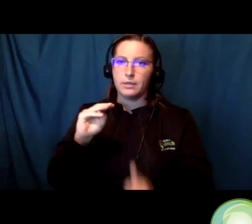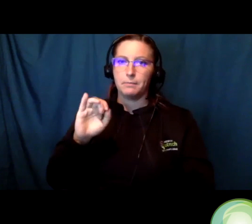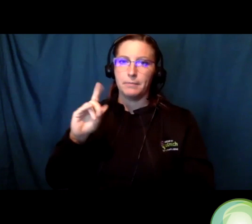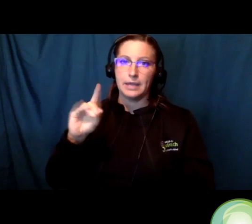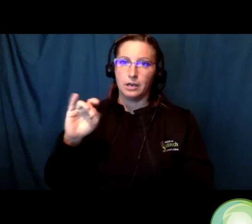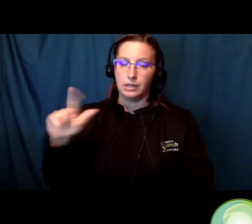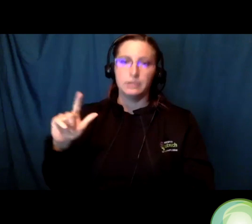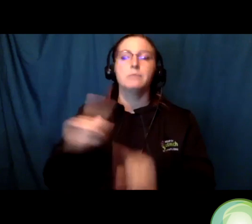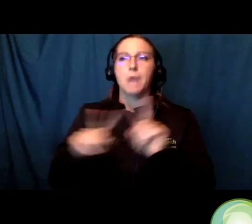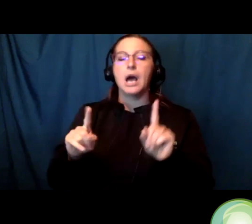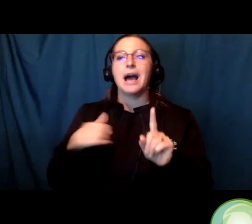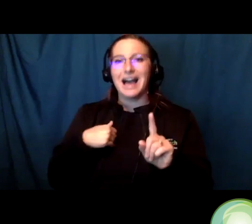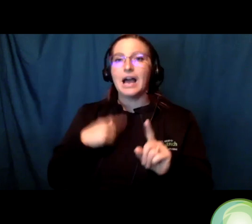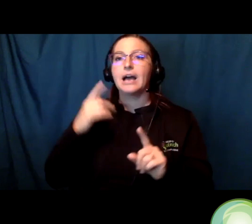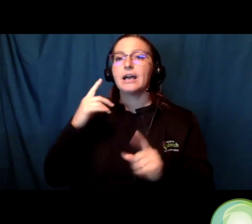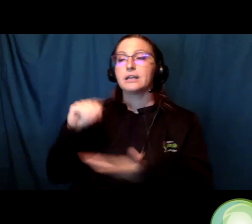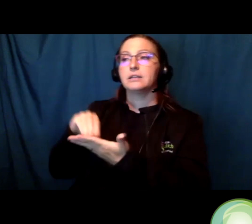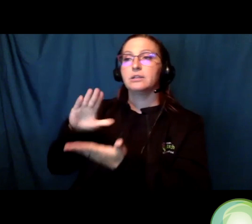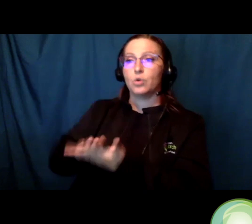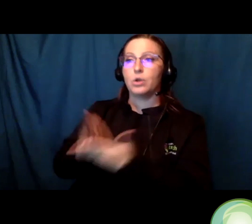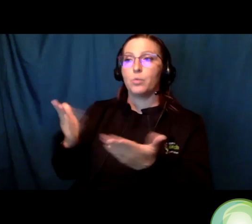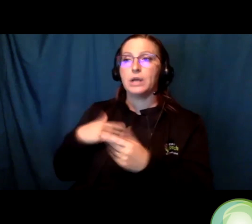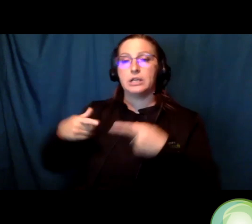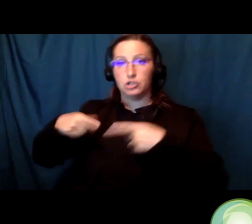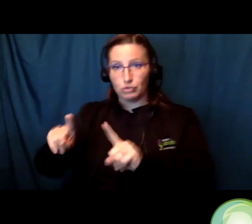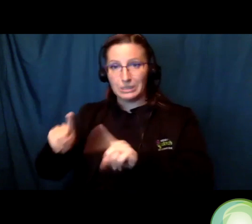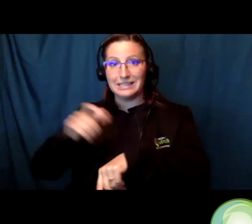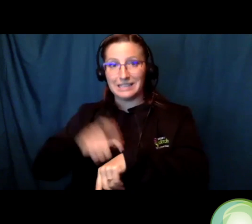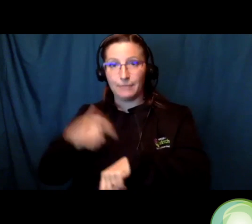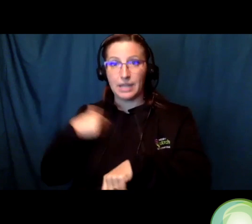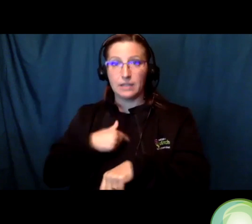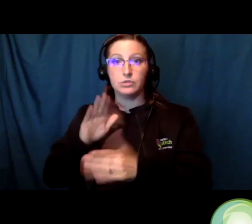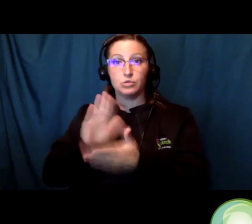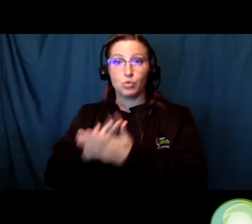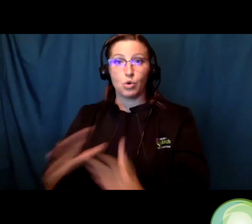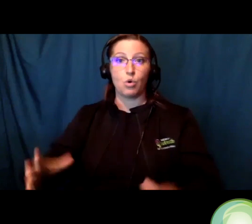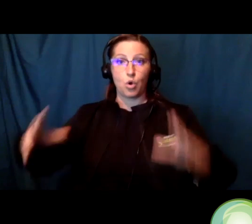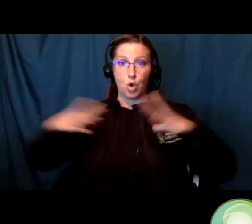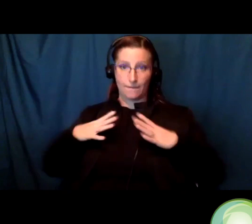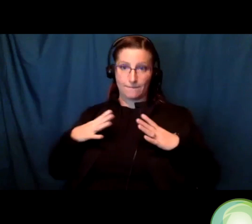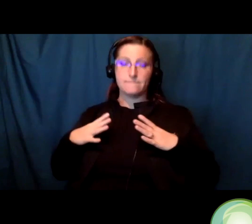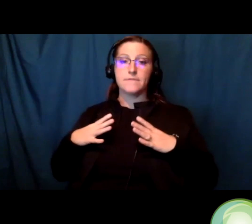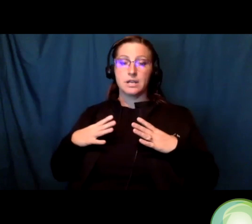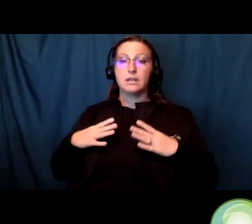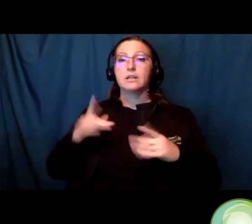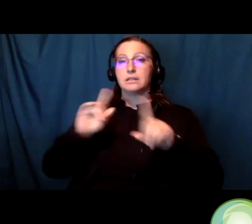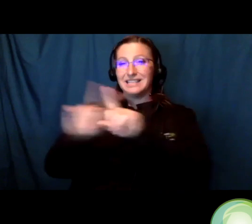but I did note that during the time that we were off of school um those lesson plans that Mary Kay was